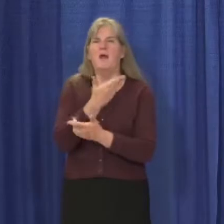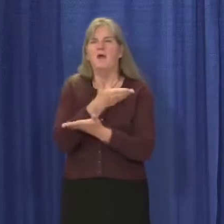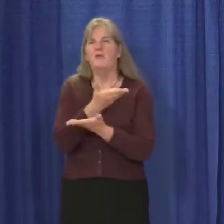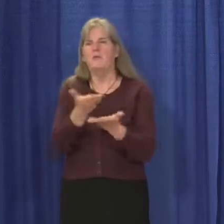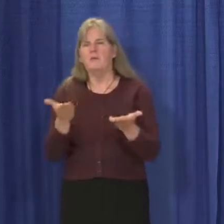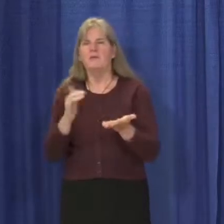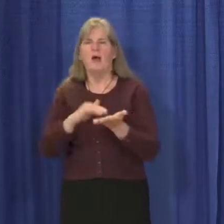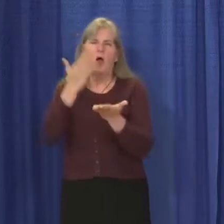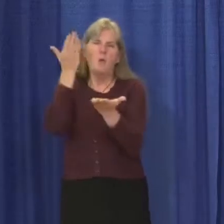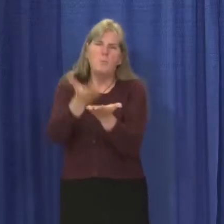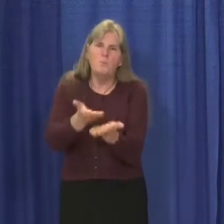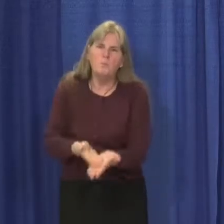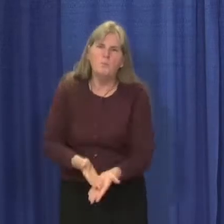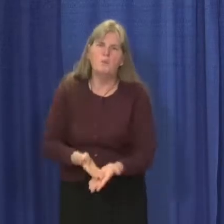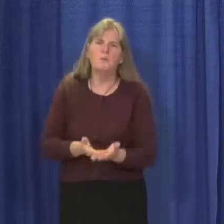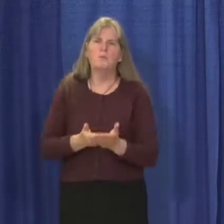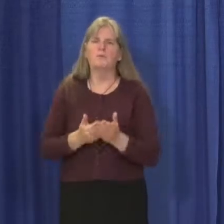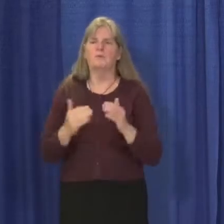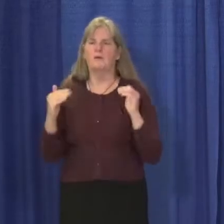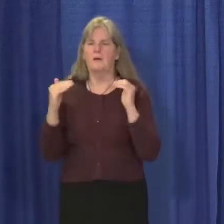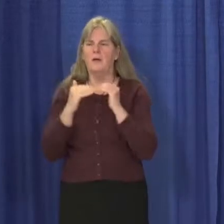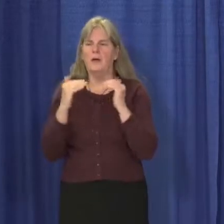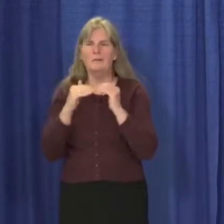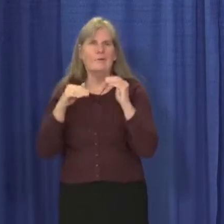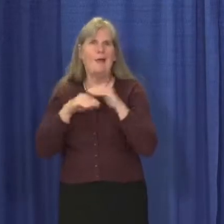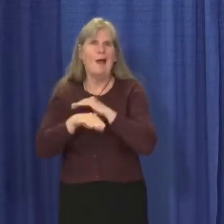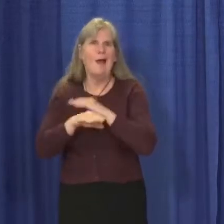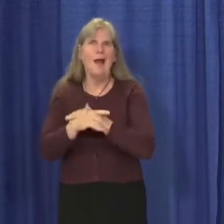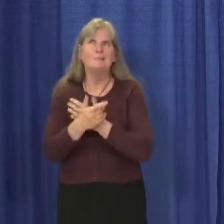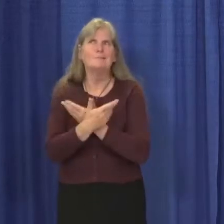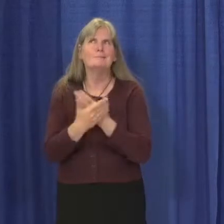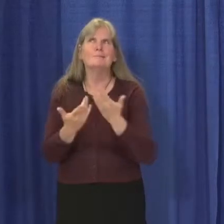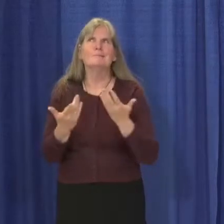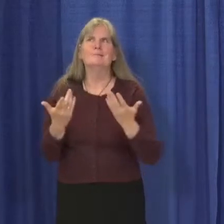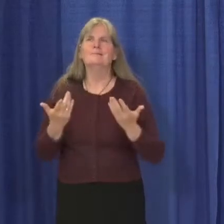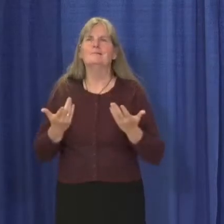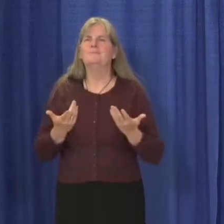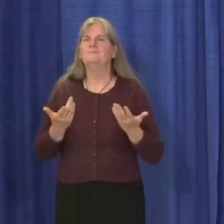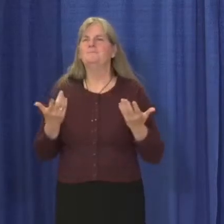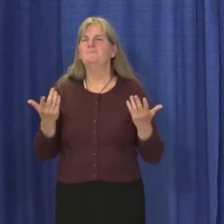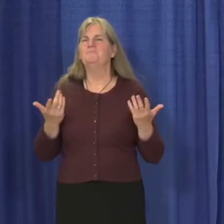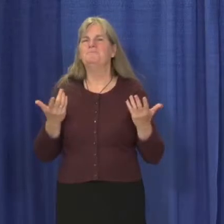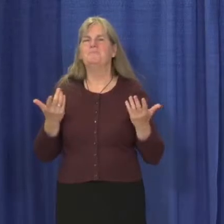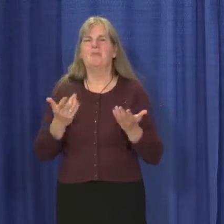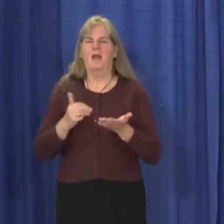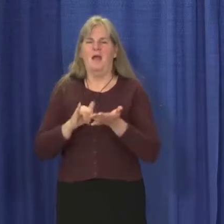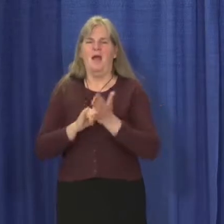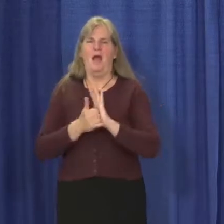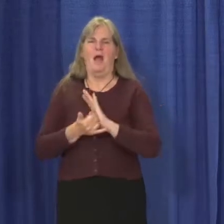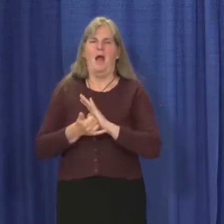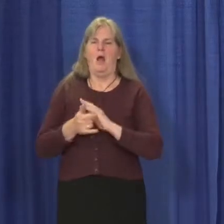terms of verification and equity. How which you actually monitor